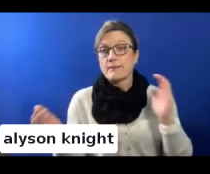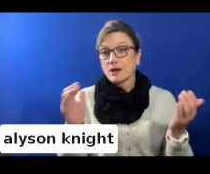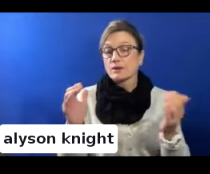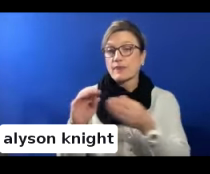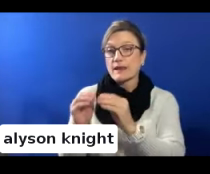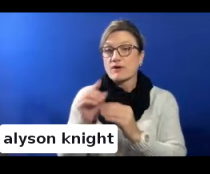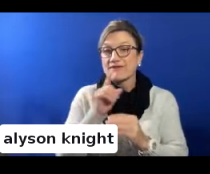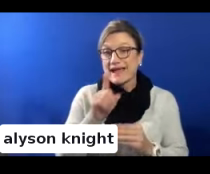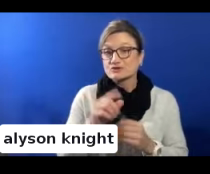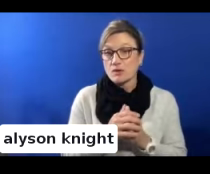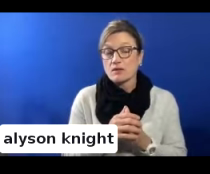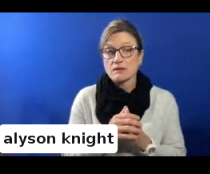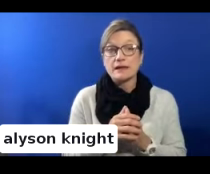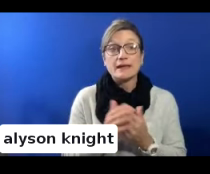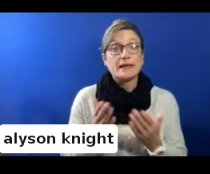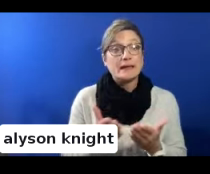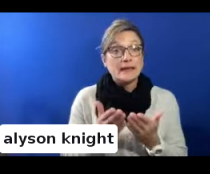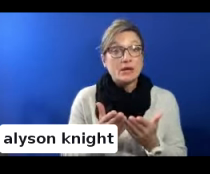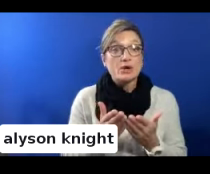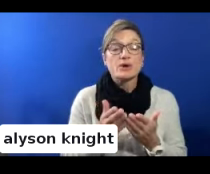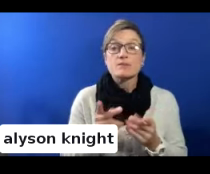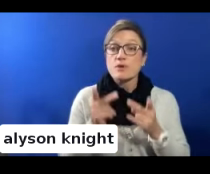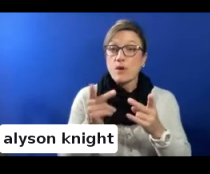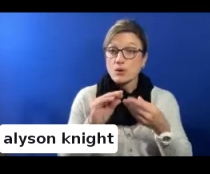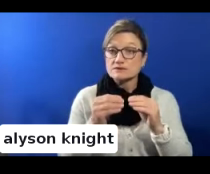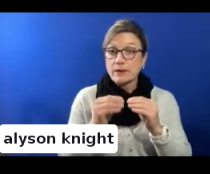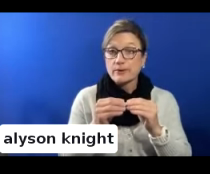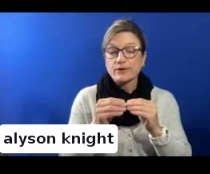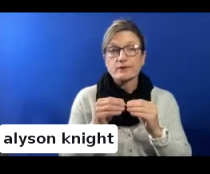This number here, the proposed number will be prefilled, and